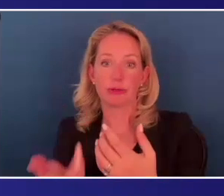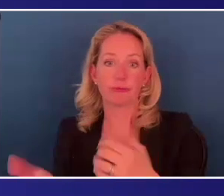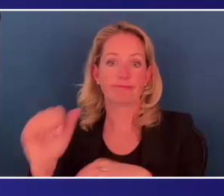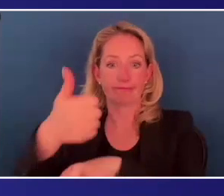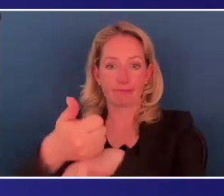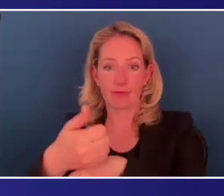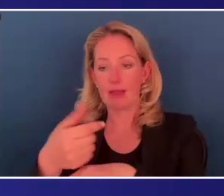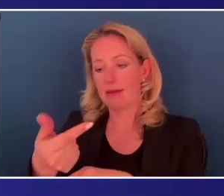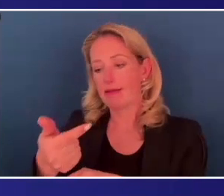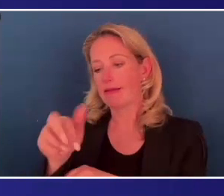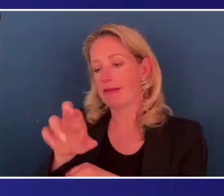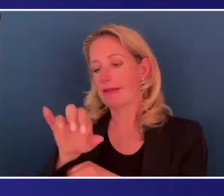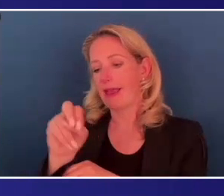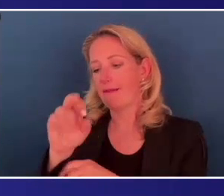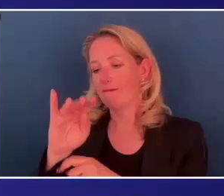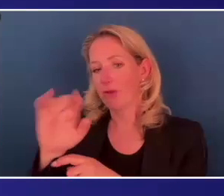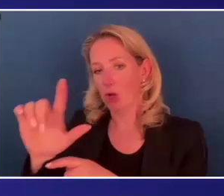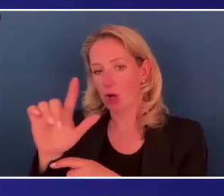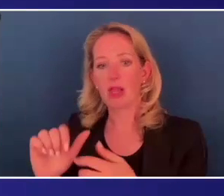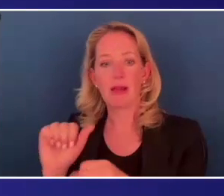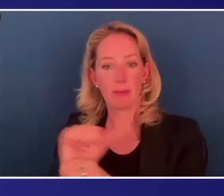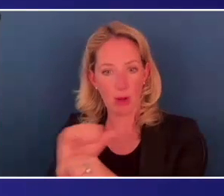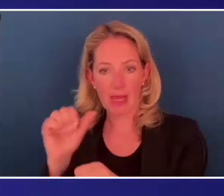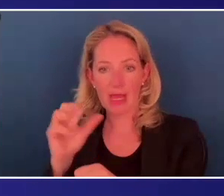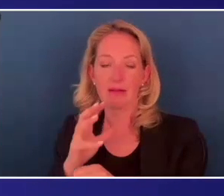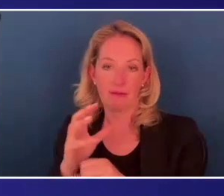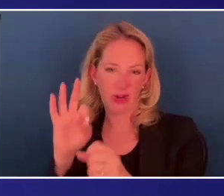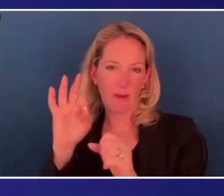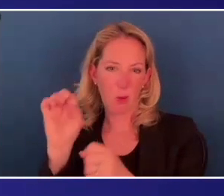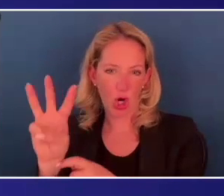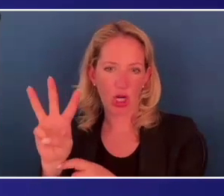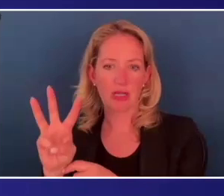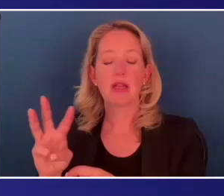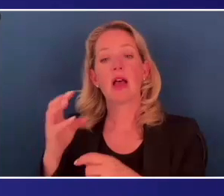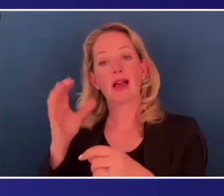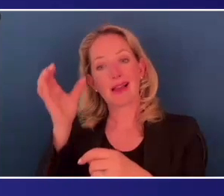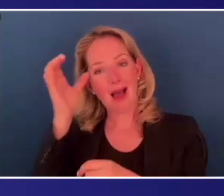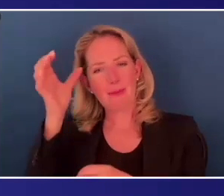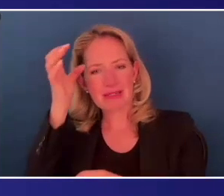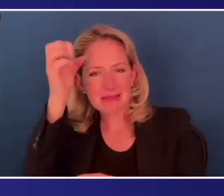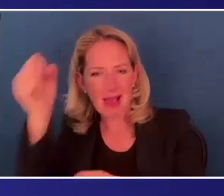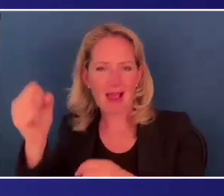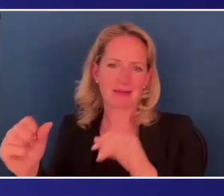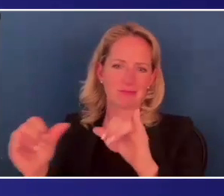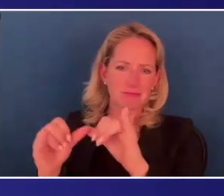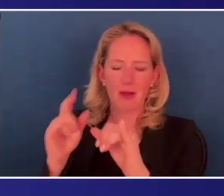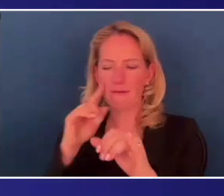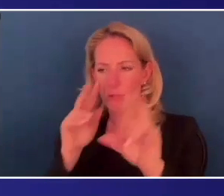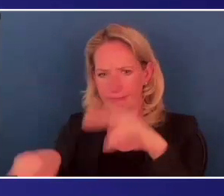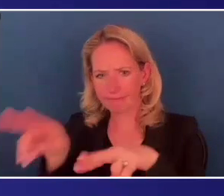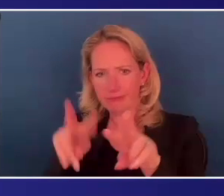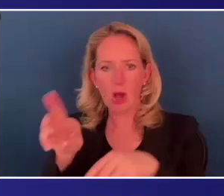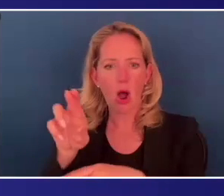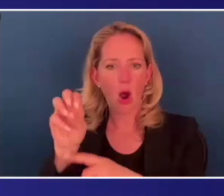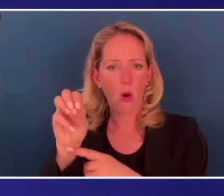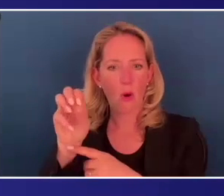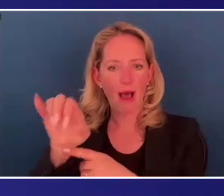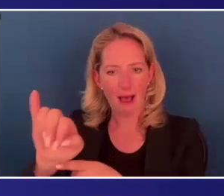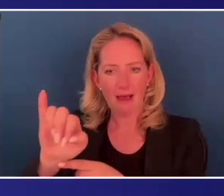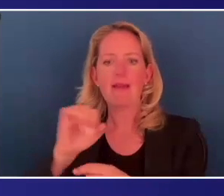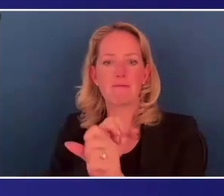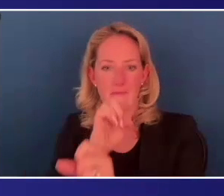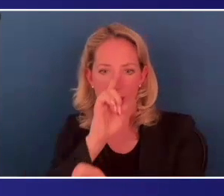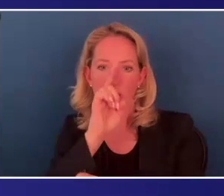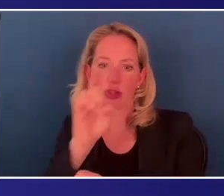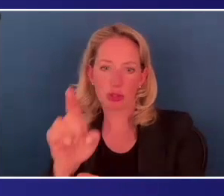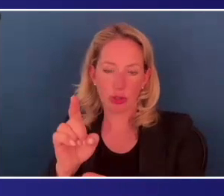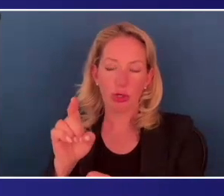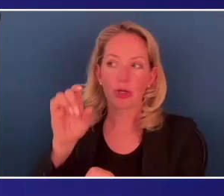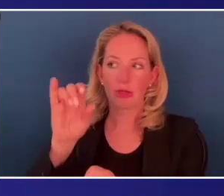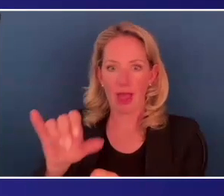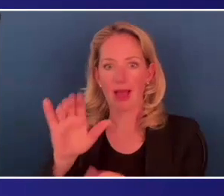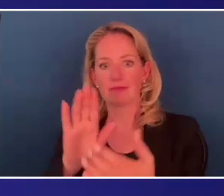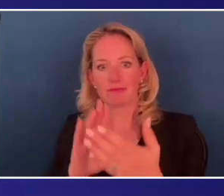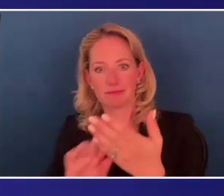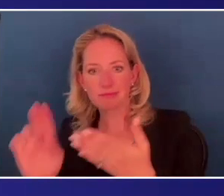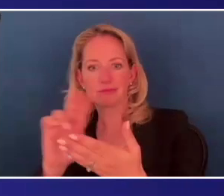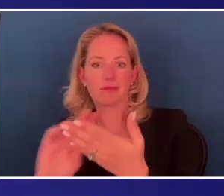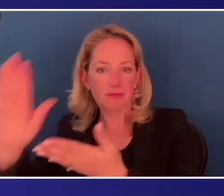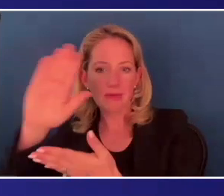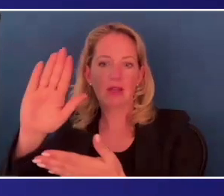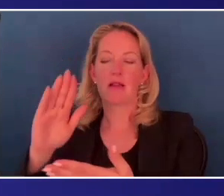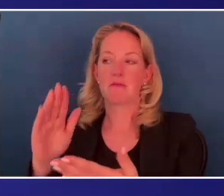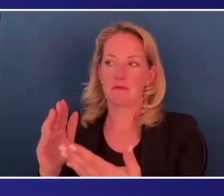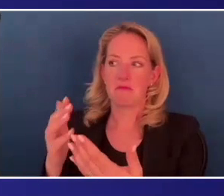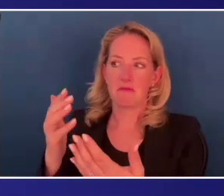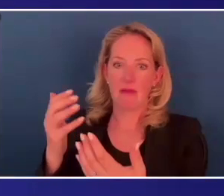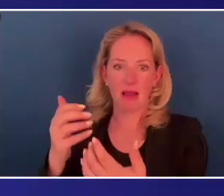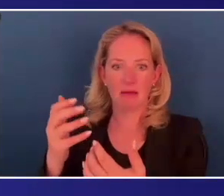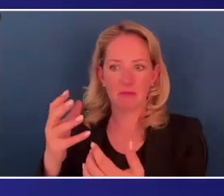Hi, prioritizing program level data and common sense measures for assessing ROI provides a valuable accountability tool to weed out underperforming programs at otherwise high-performing schools.